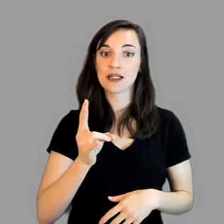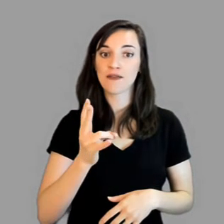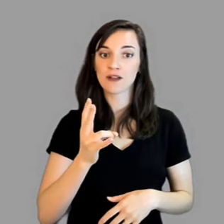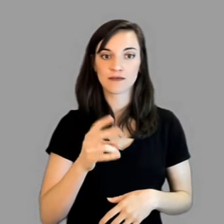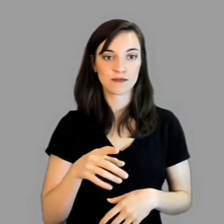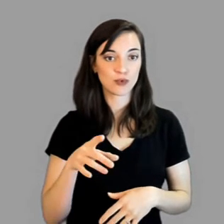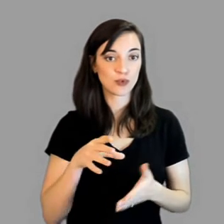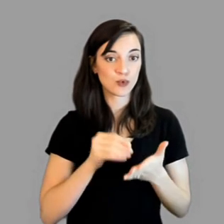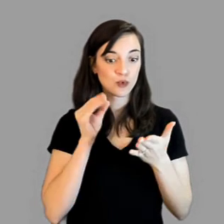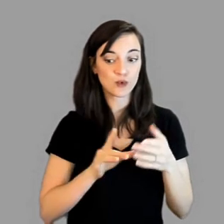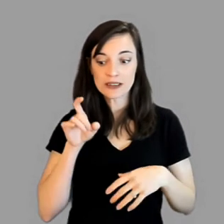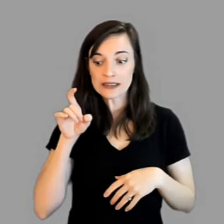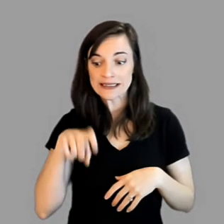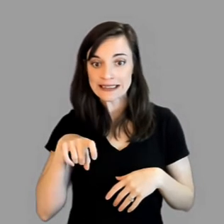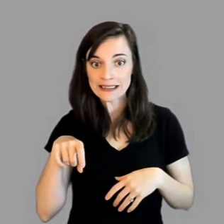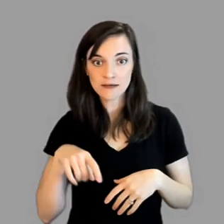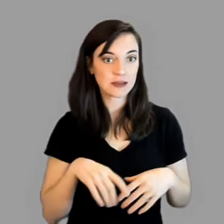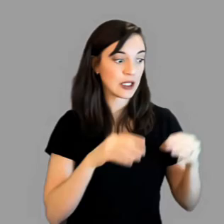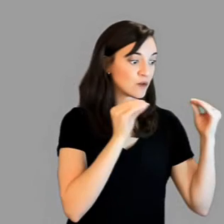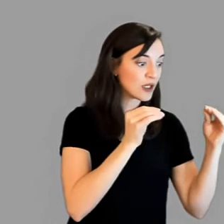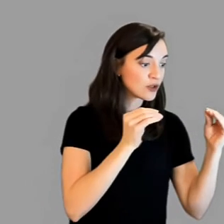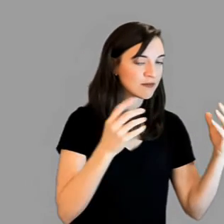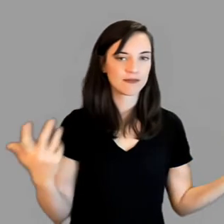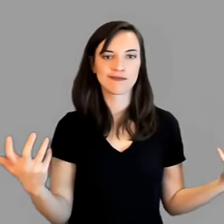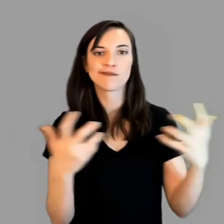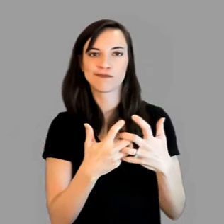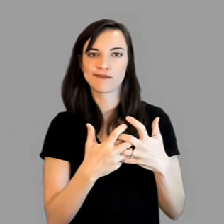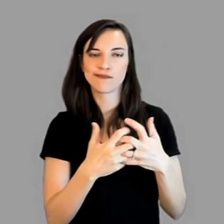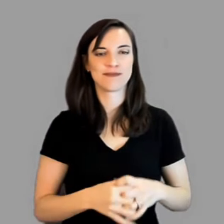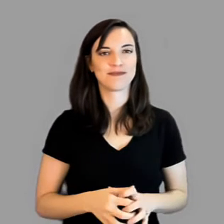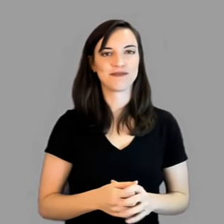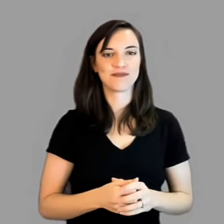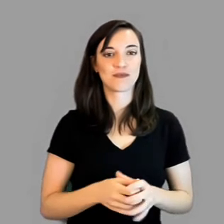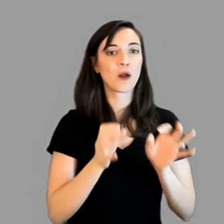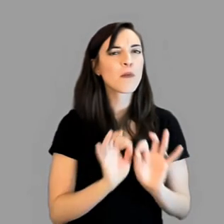Then, differentiate instruction based on student need.